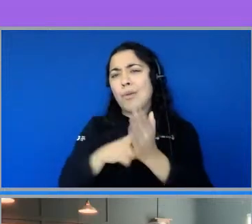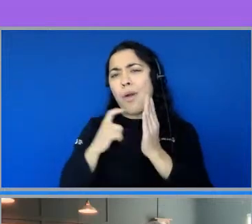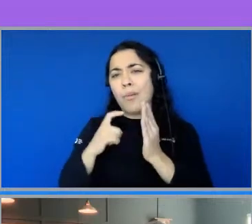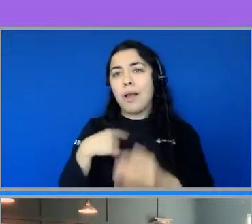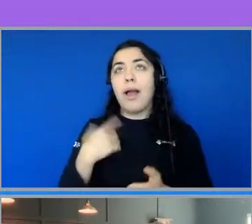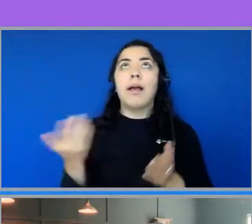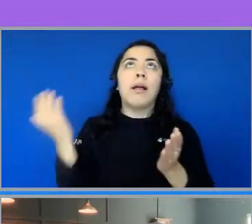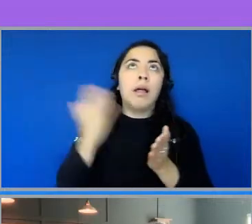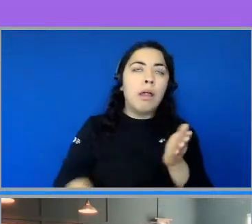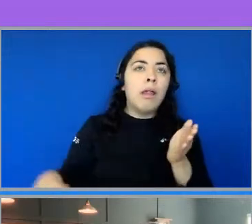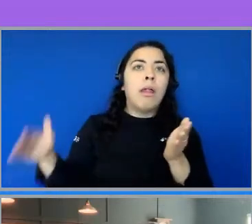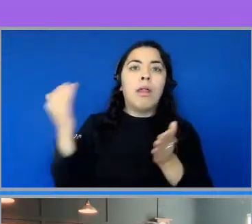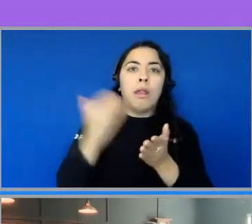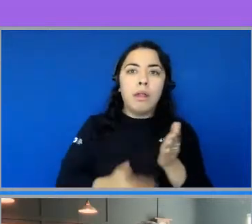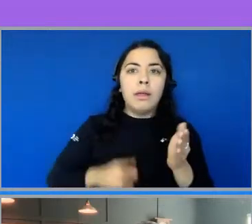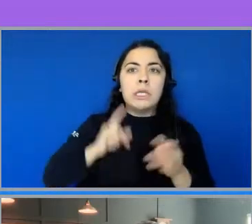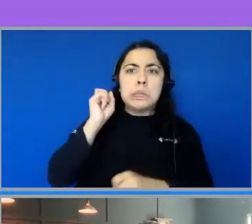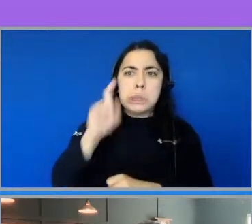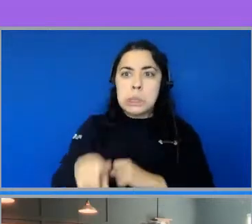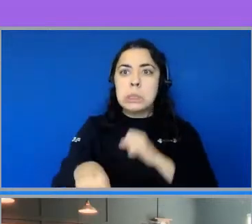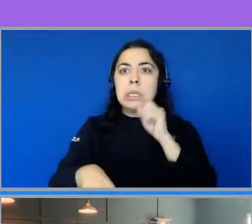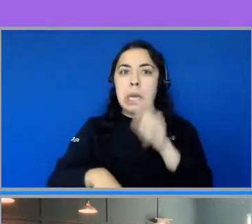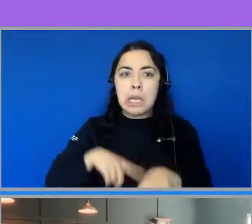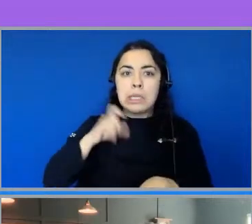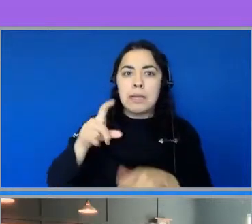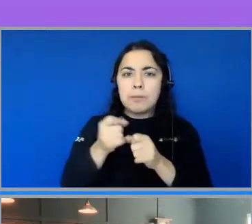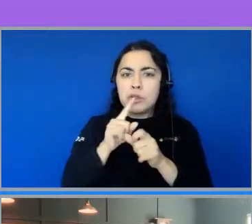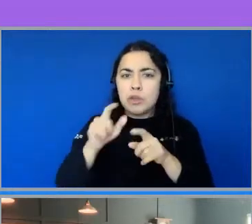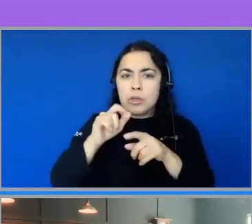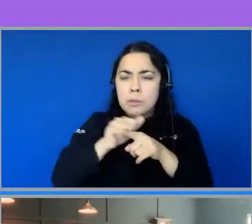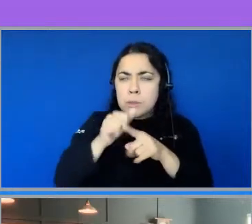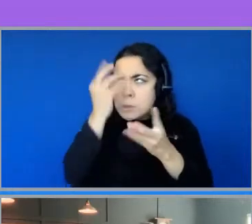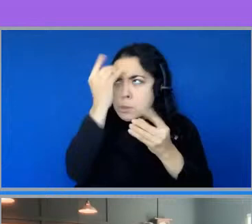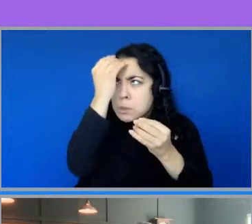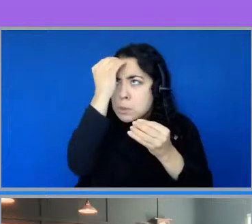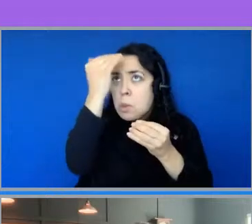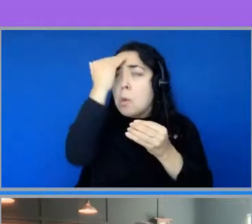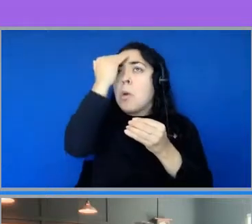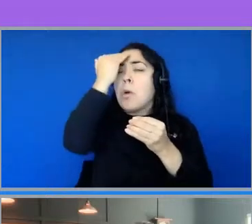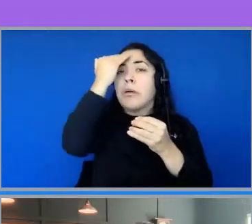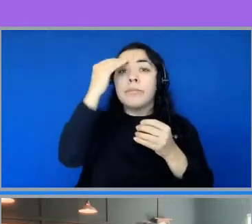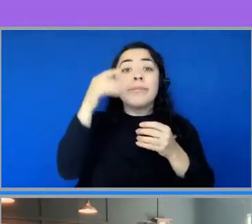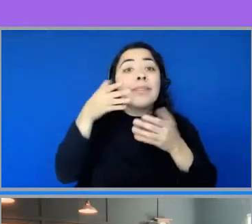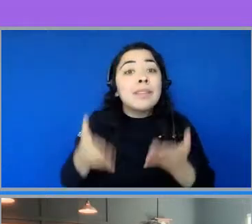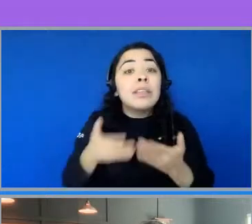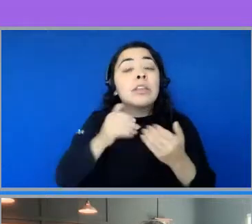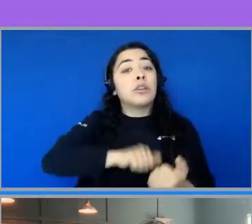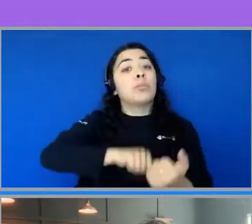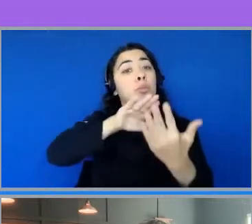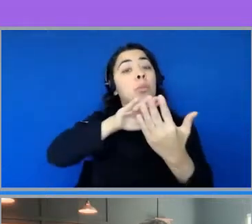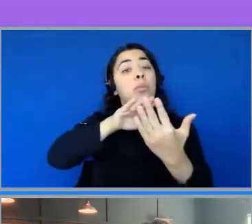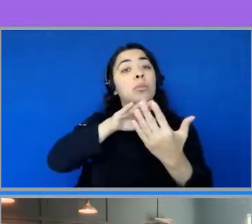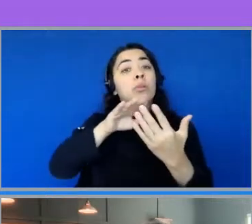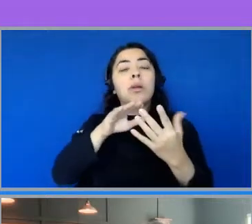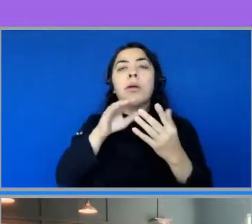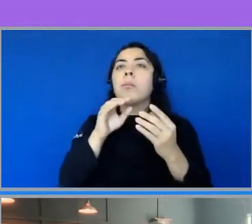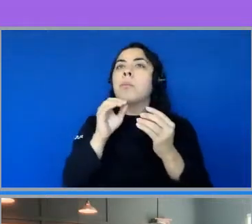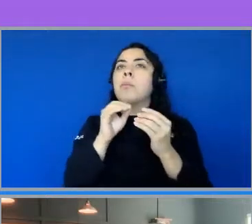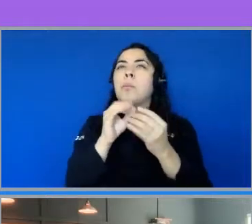say this question over and over again to internalize it and drill it into our heads. This approach actually falls